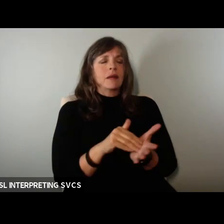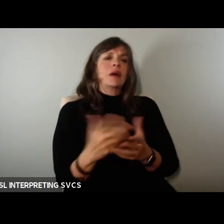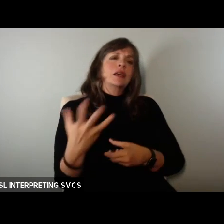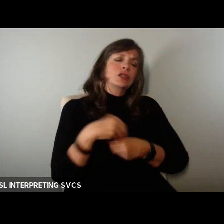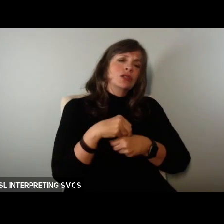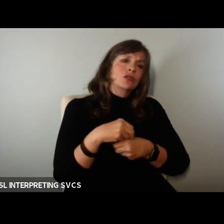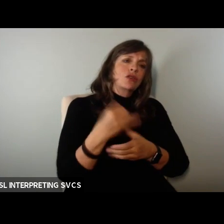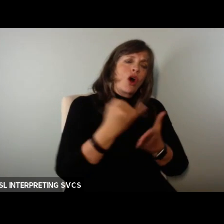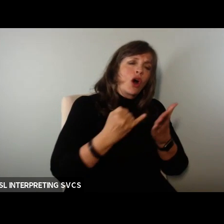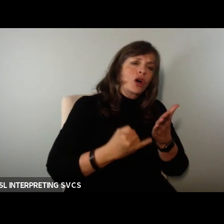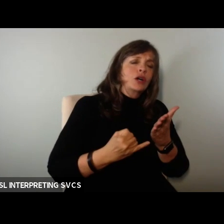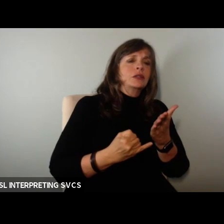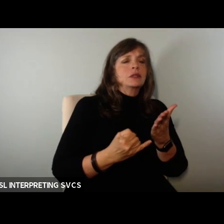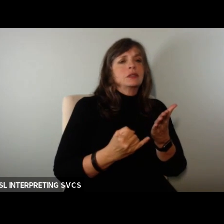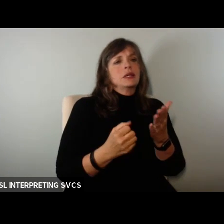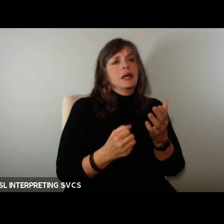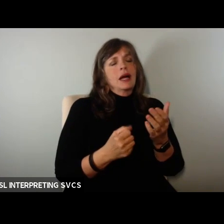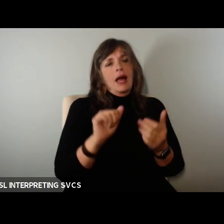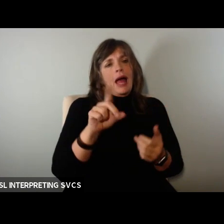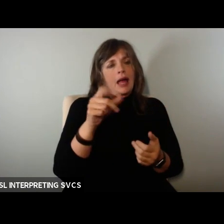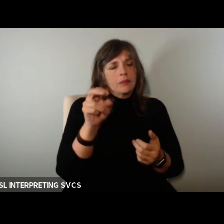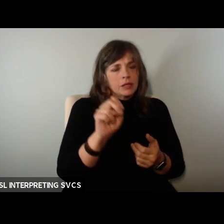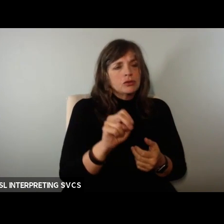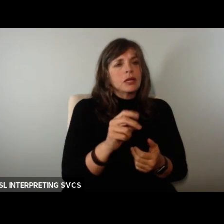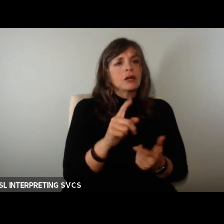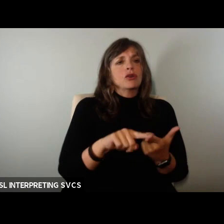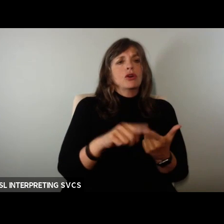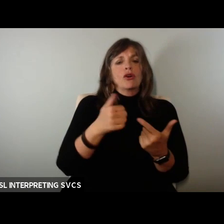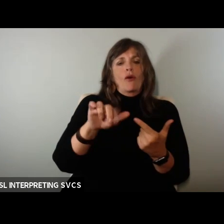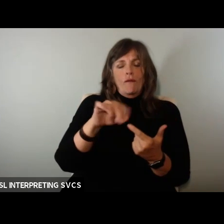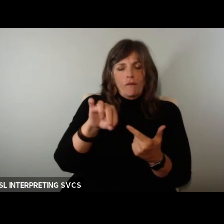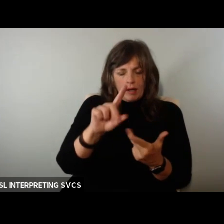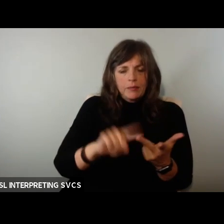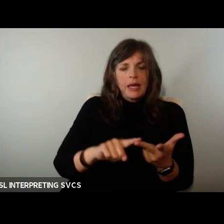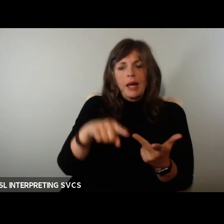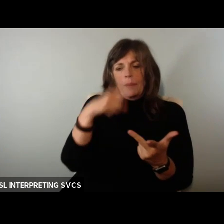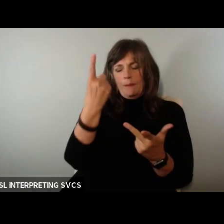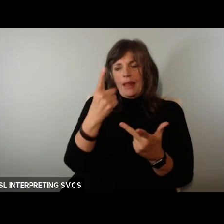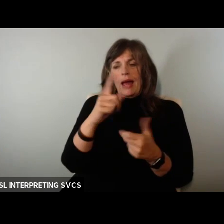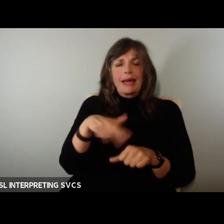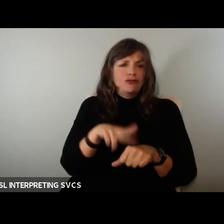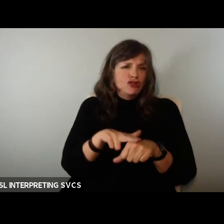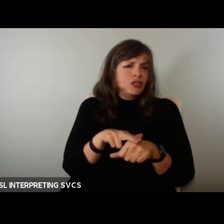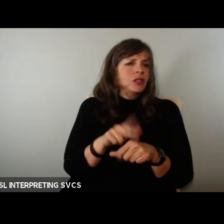GoFundMe to support black indigenous people of color, individual artists and arts administrators.